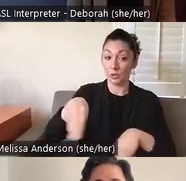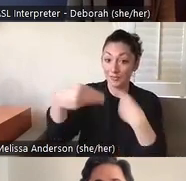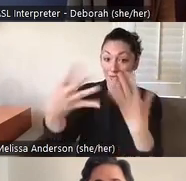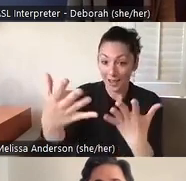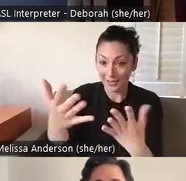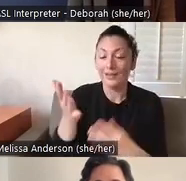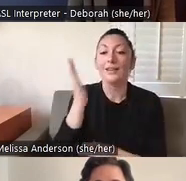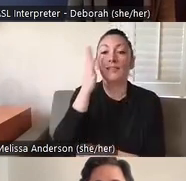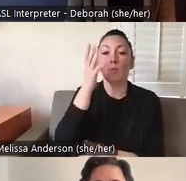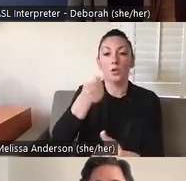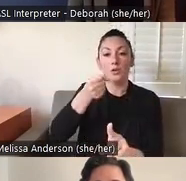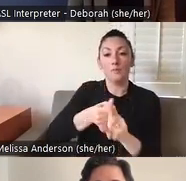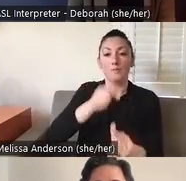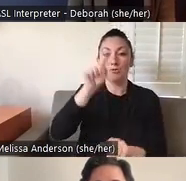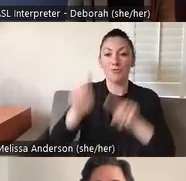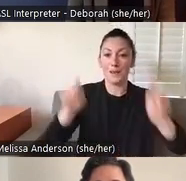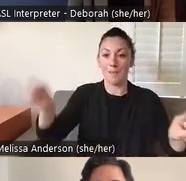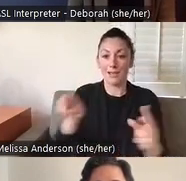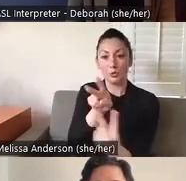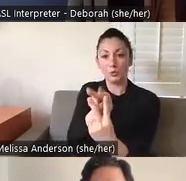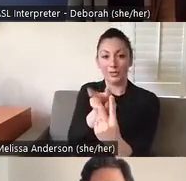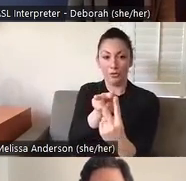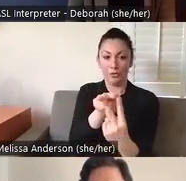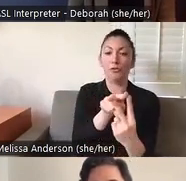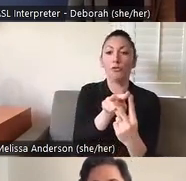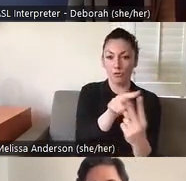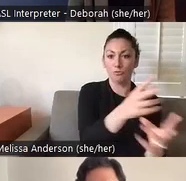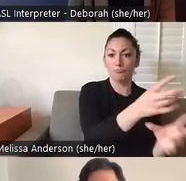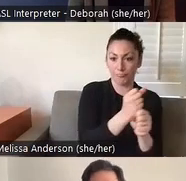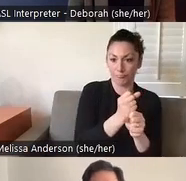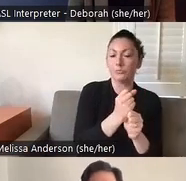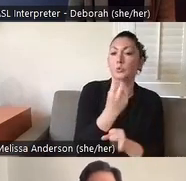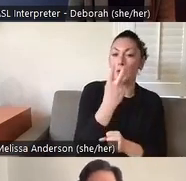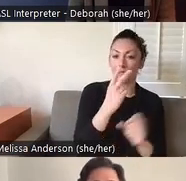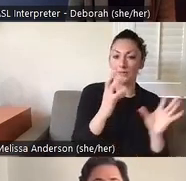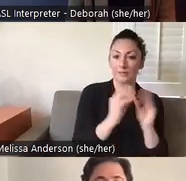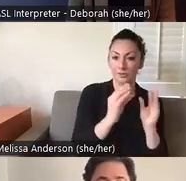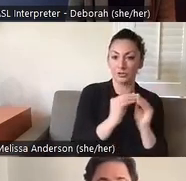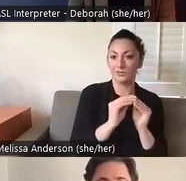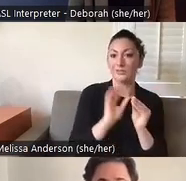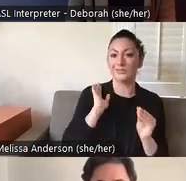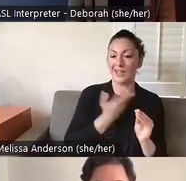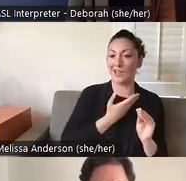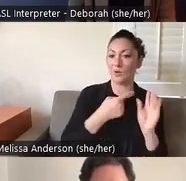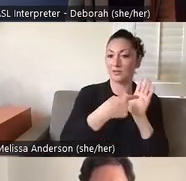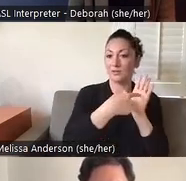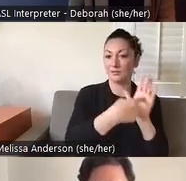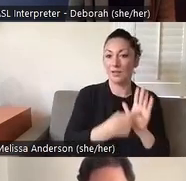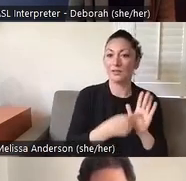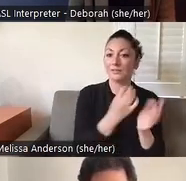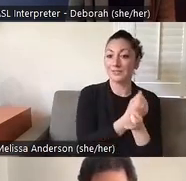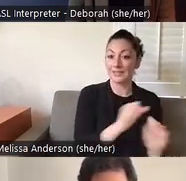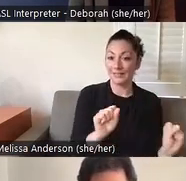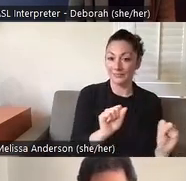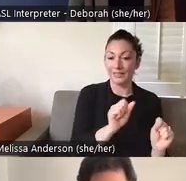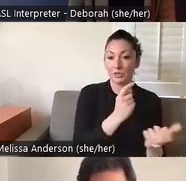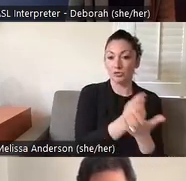where MDT serves, provide services and then they will be randomized either to therapy as usual,